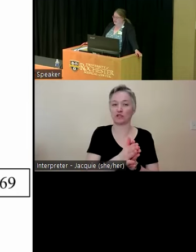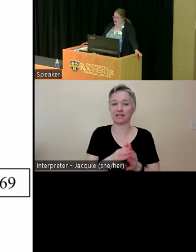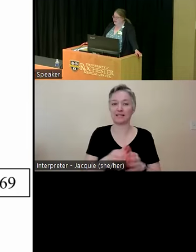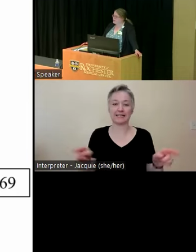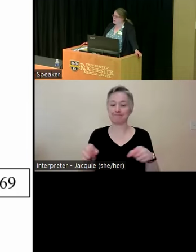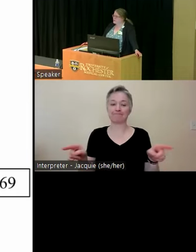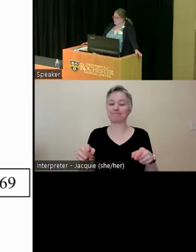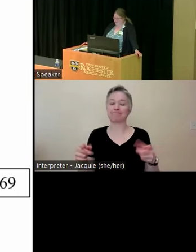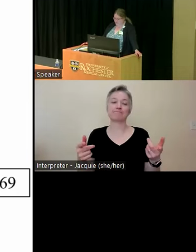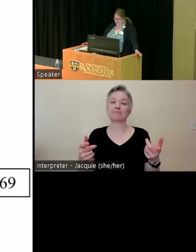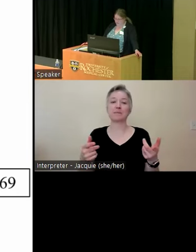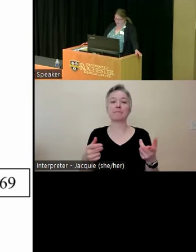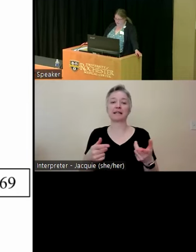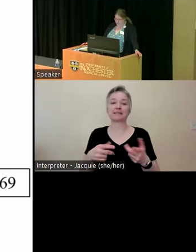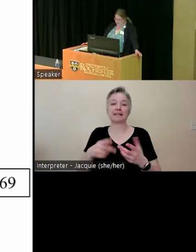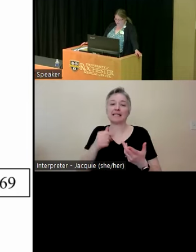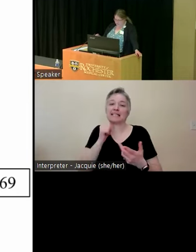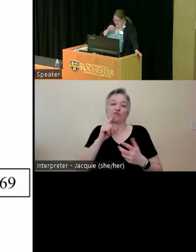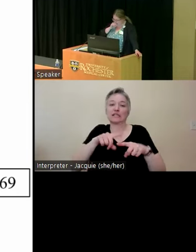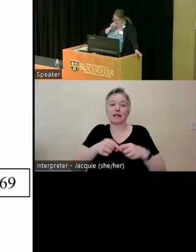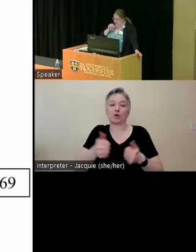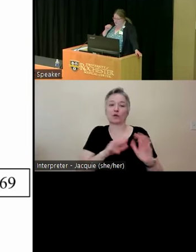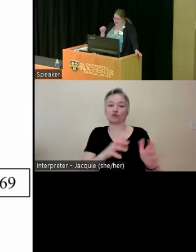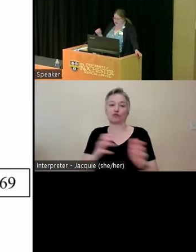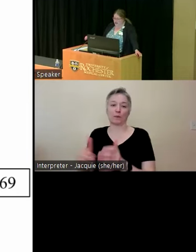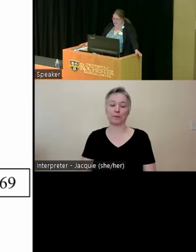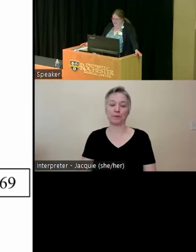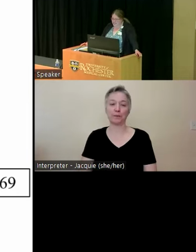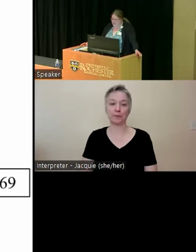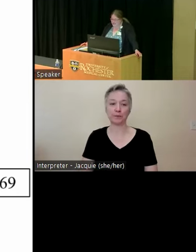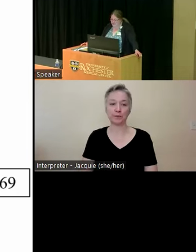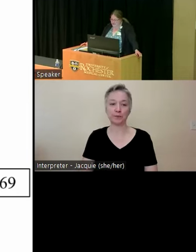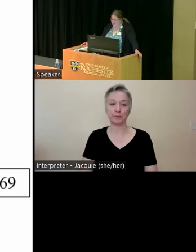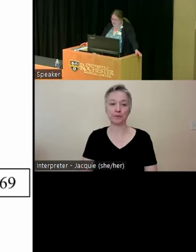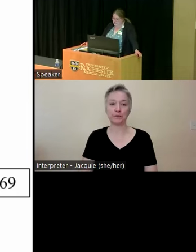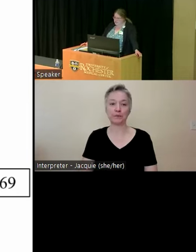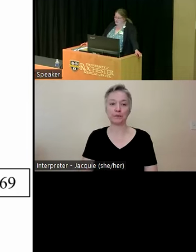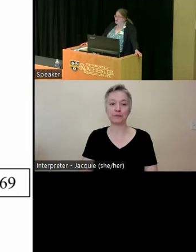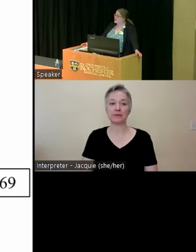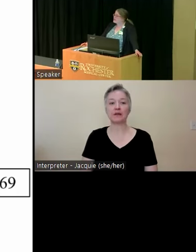moderated by group and while my hypoth is that these relationships were stronger in